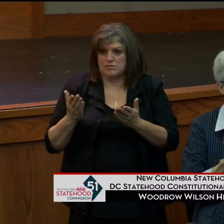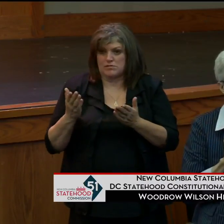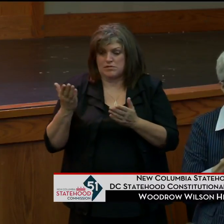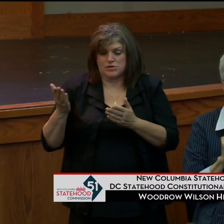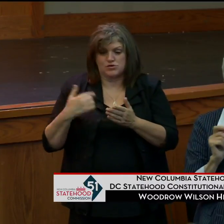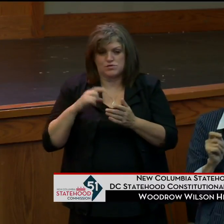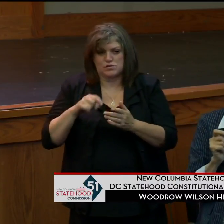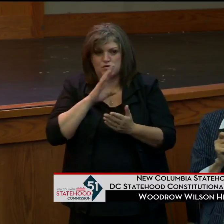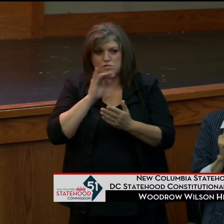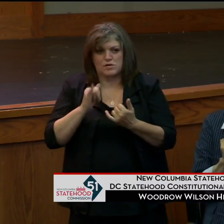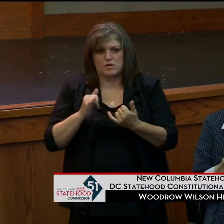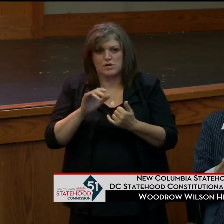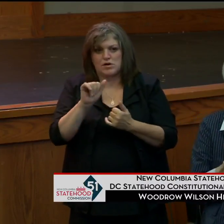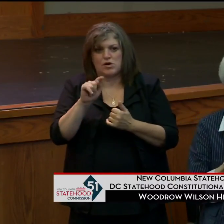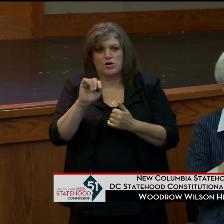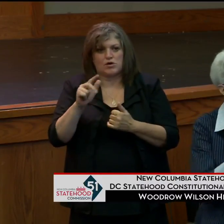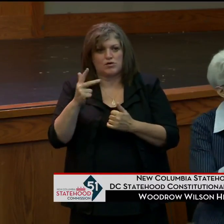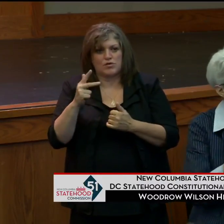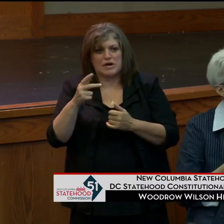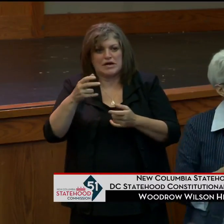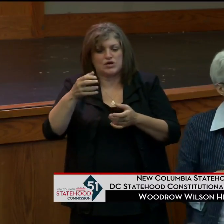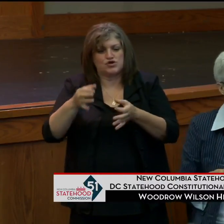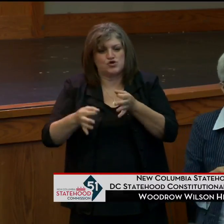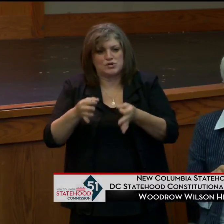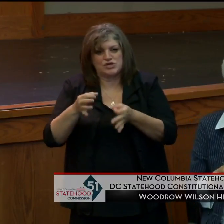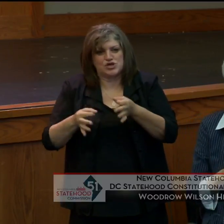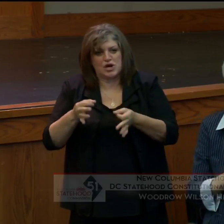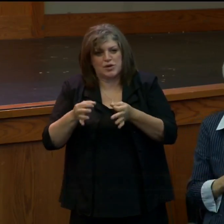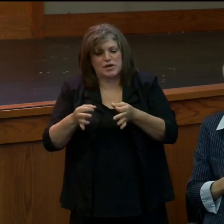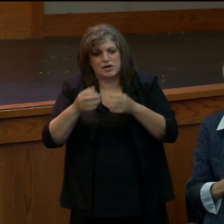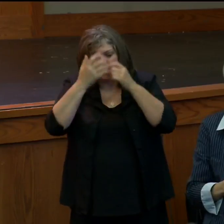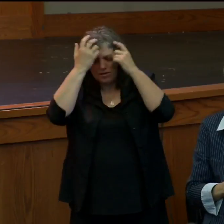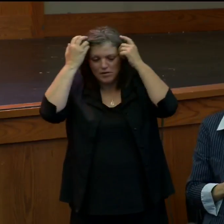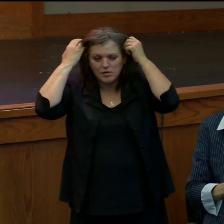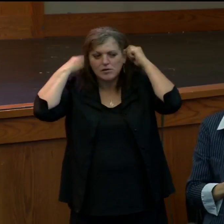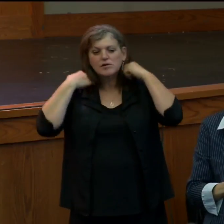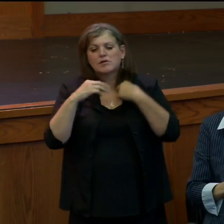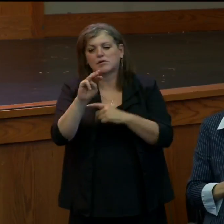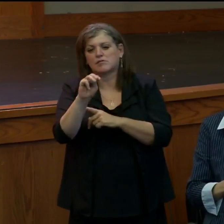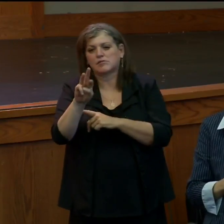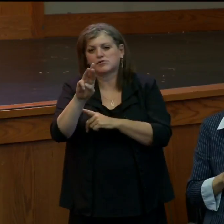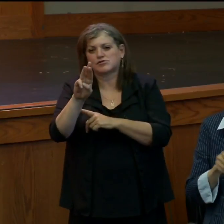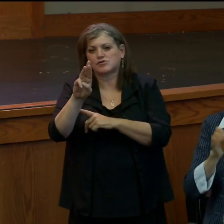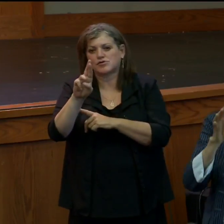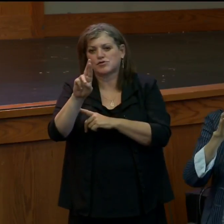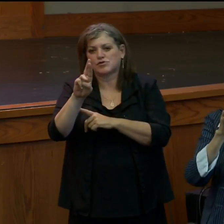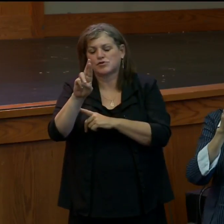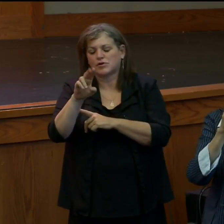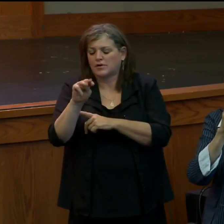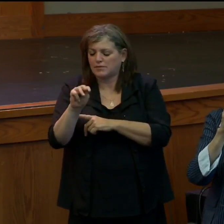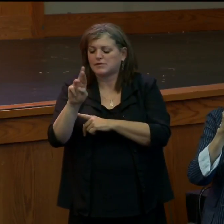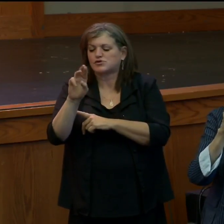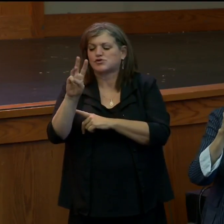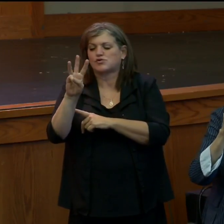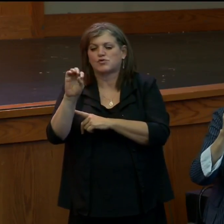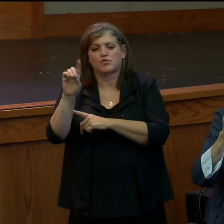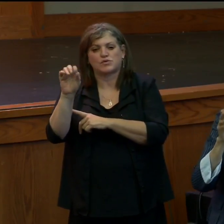ADDRESSING TODAY IS ARTICLE 3, THE JUDICIARY. AS MR. WOODSON SAID, I THINK THAT WE SHOULD CONSIDER